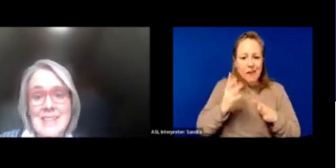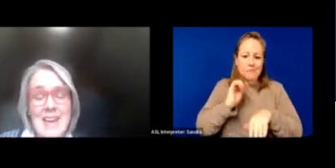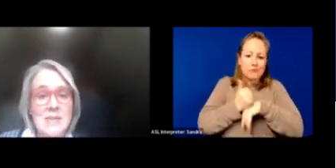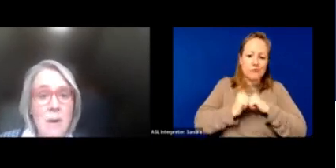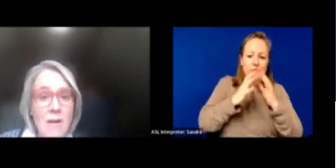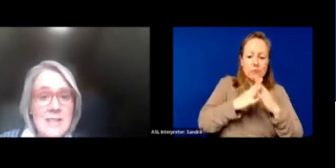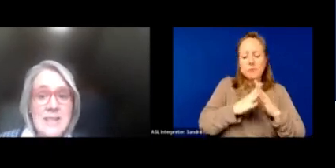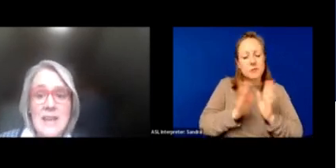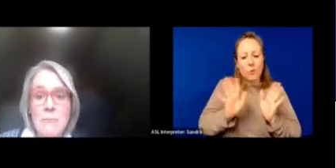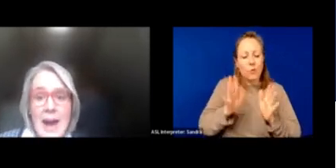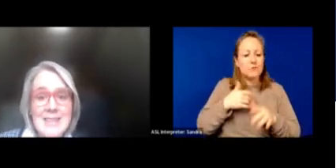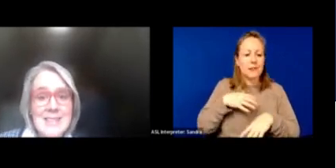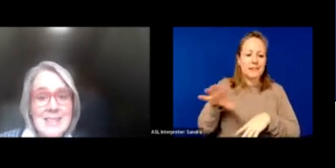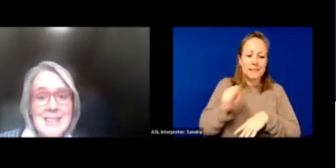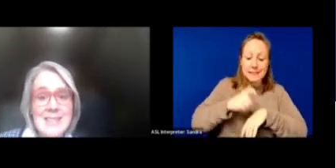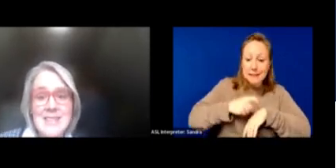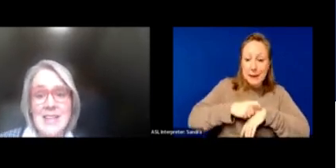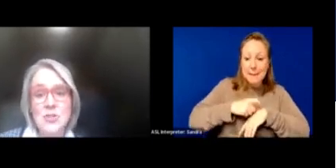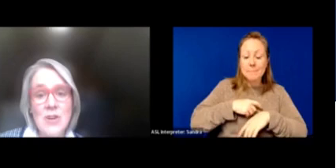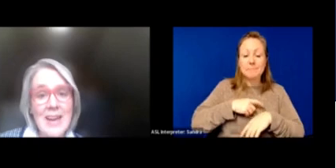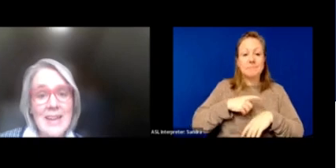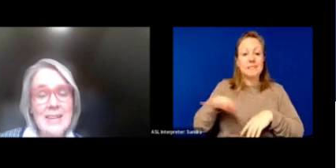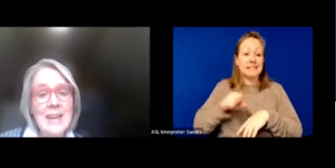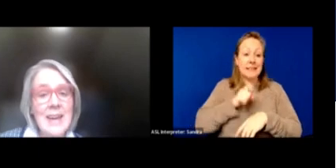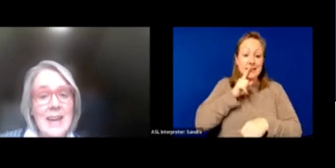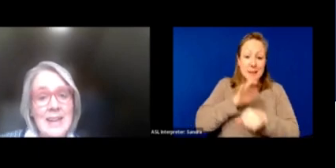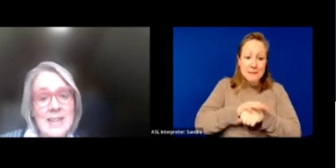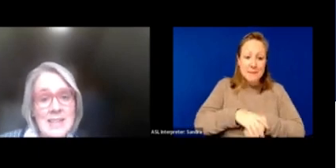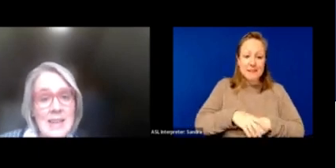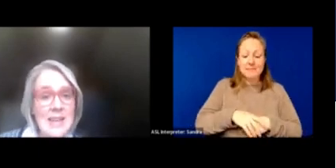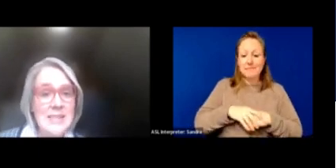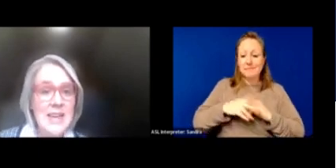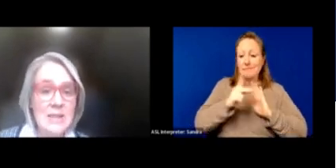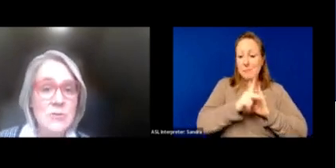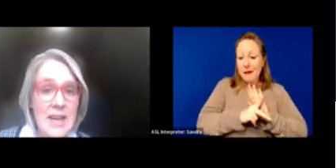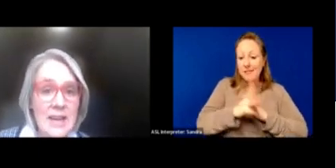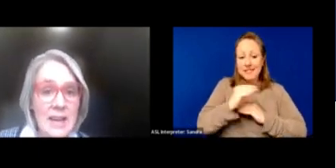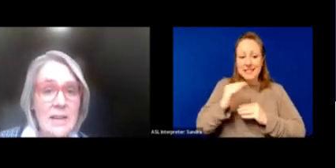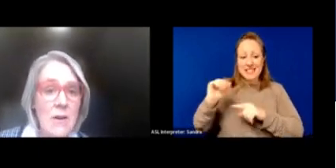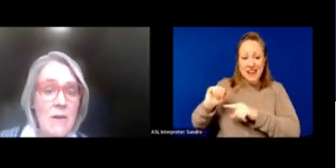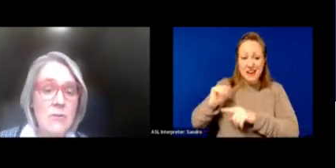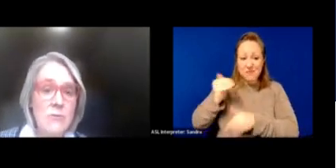It takes policy and practices, it takes training, and then it takes an understanding of the